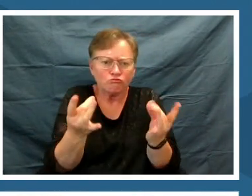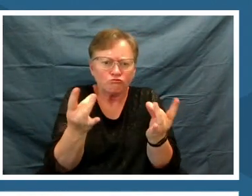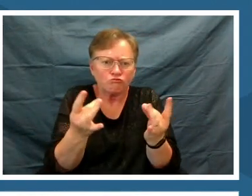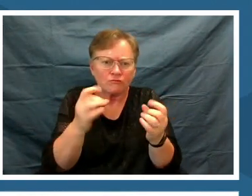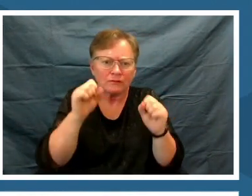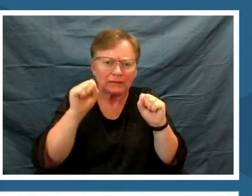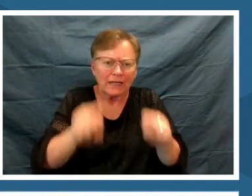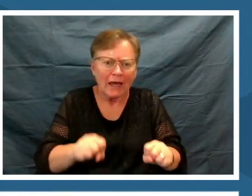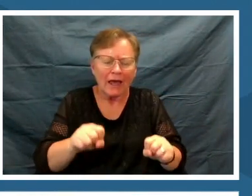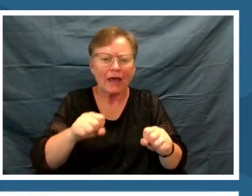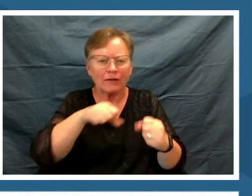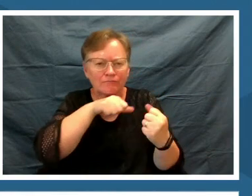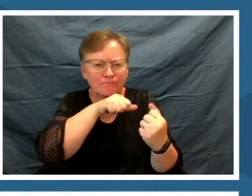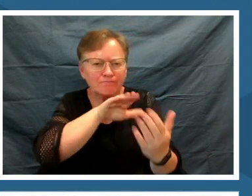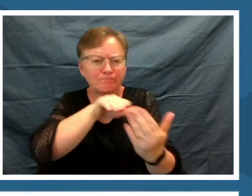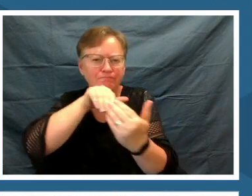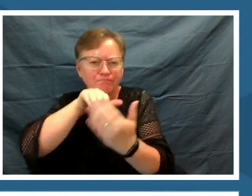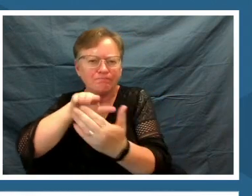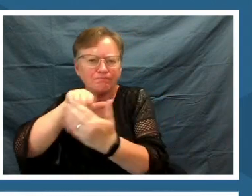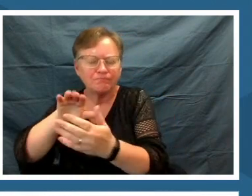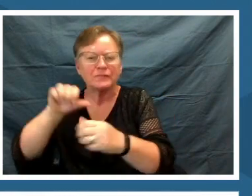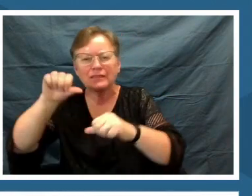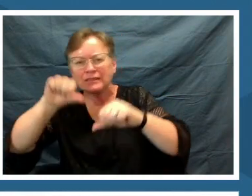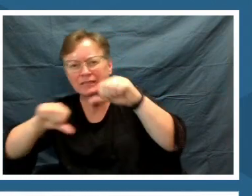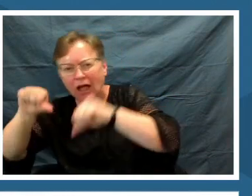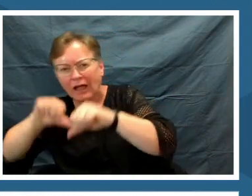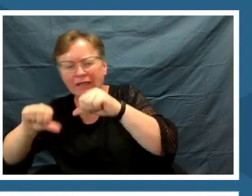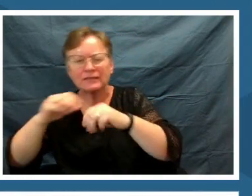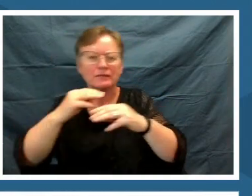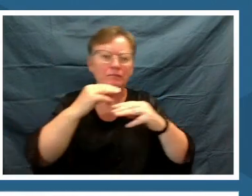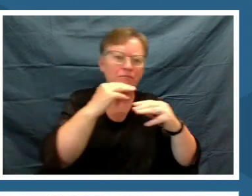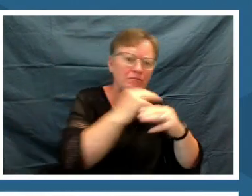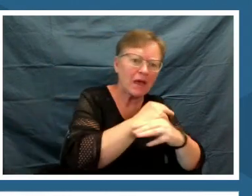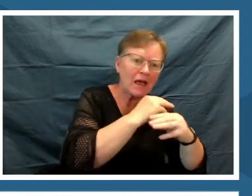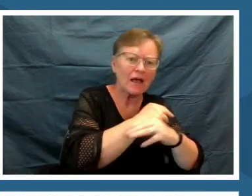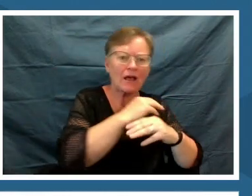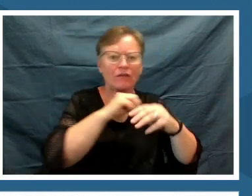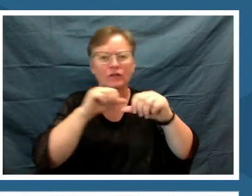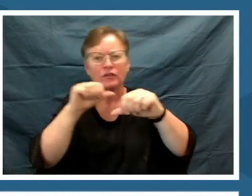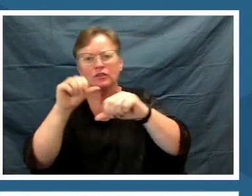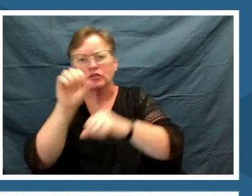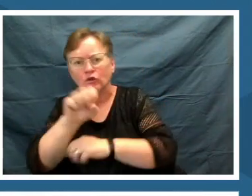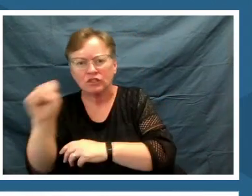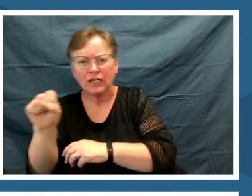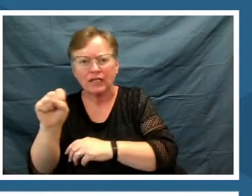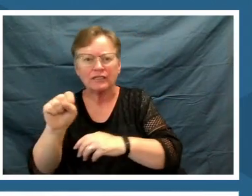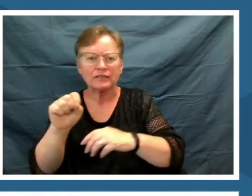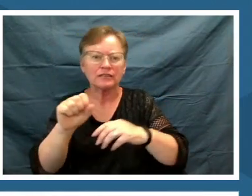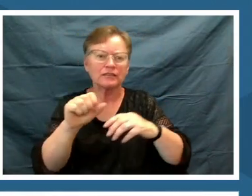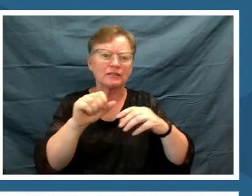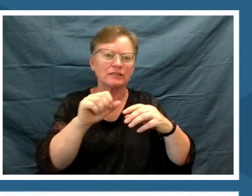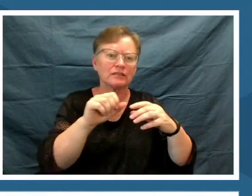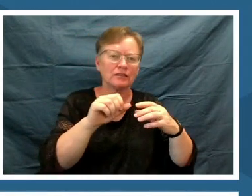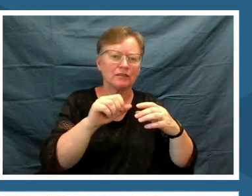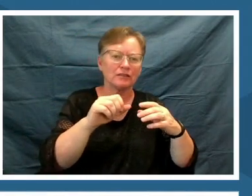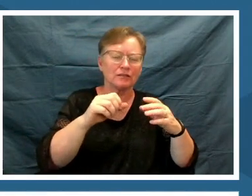they're going to be using science skills mathematics skills social studies skills